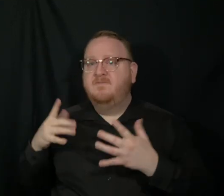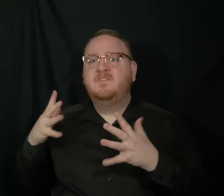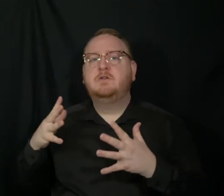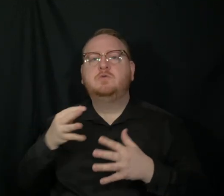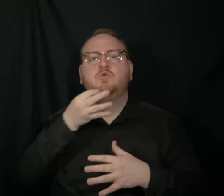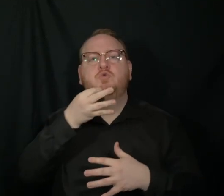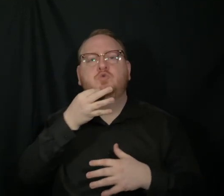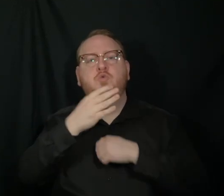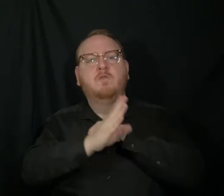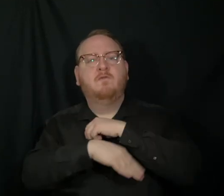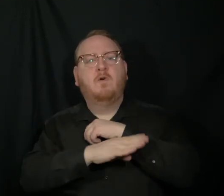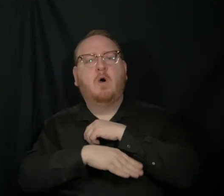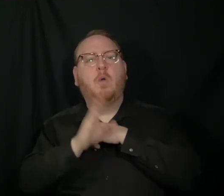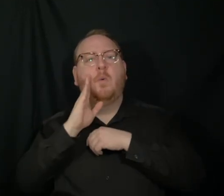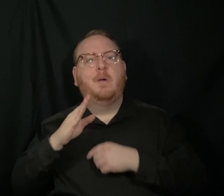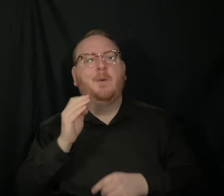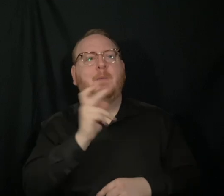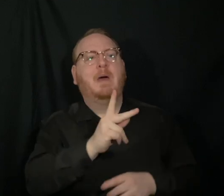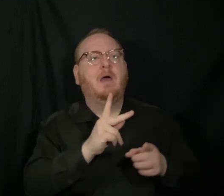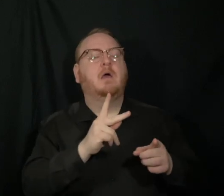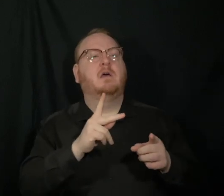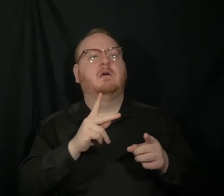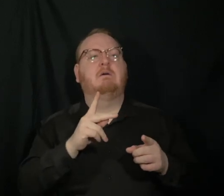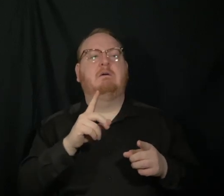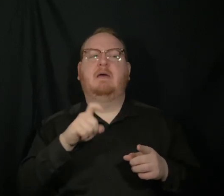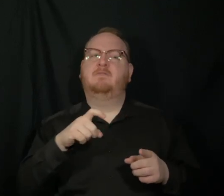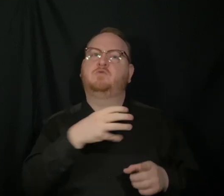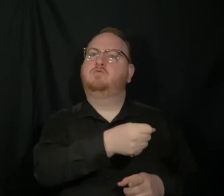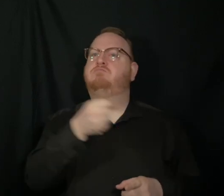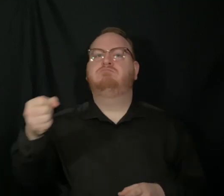back to the preschool in the fall. And I was like, she's got